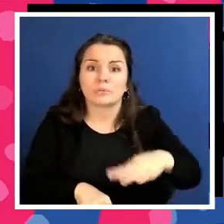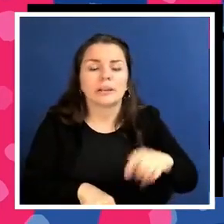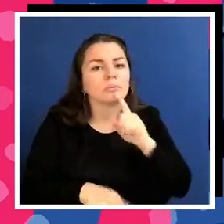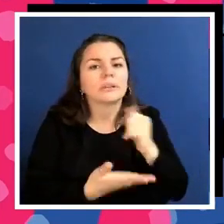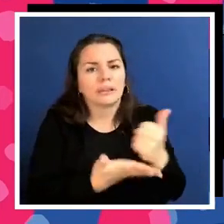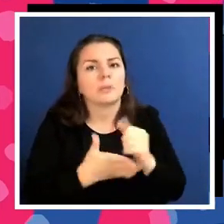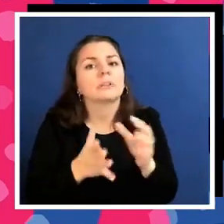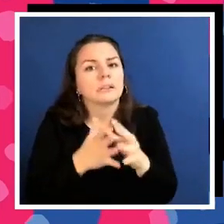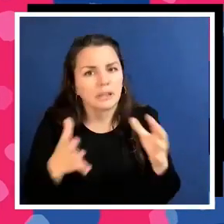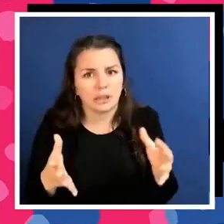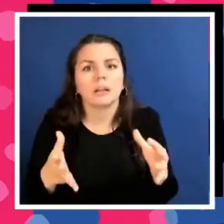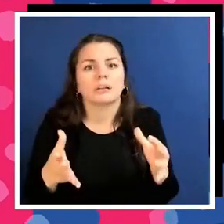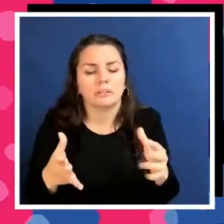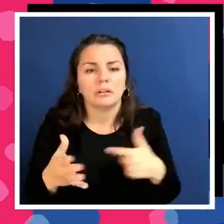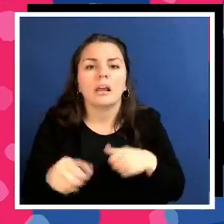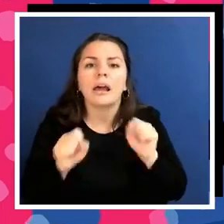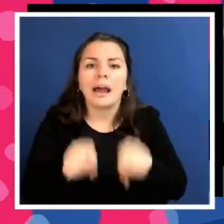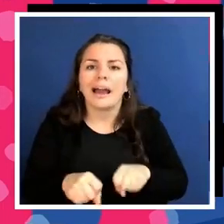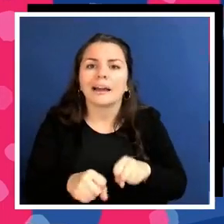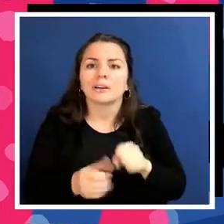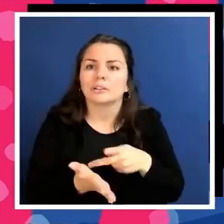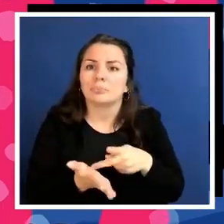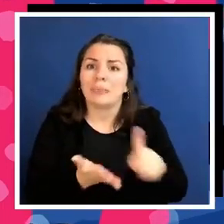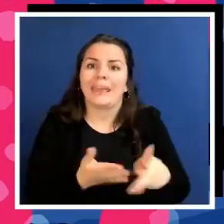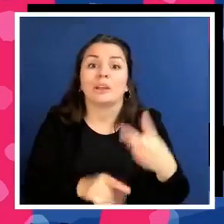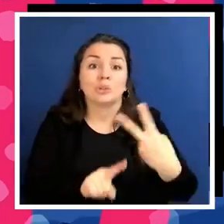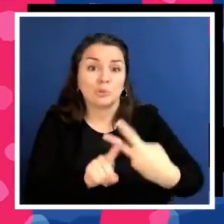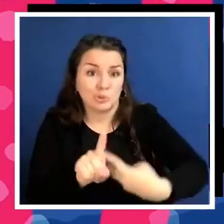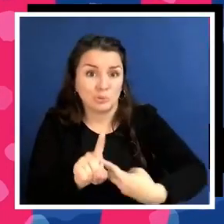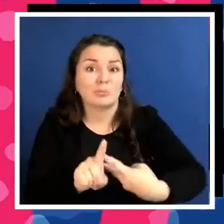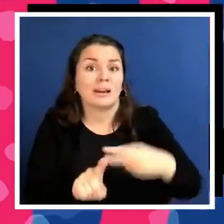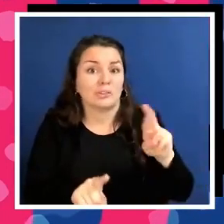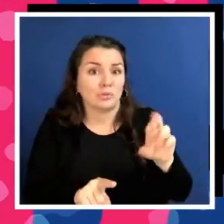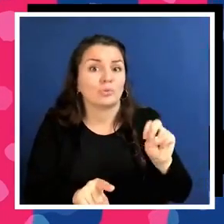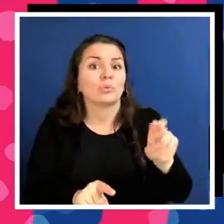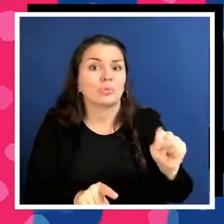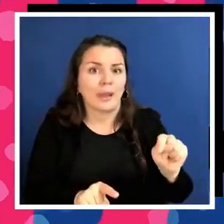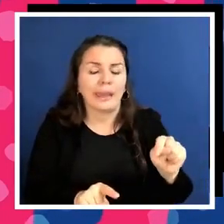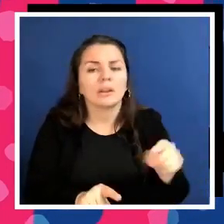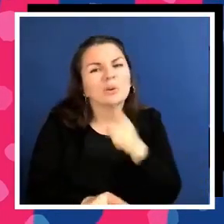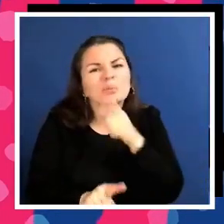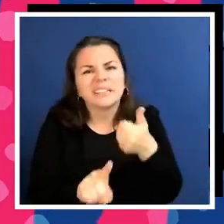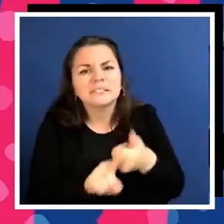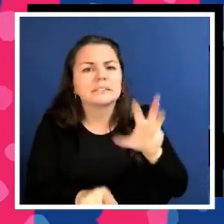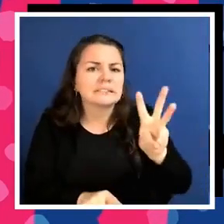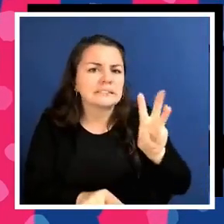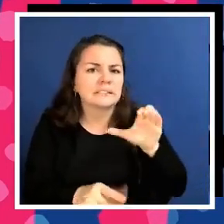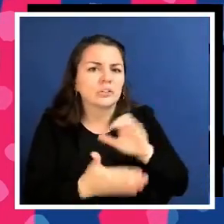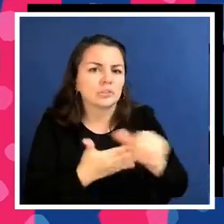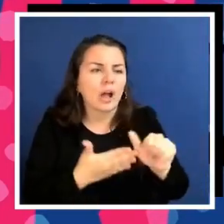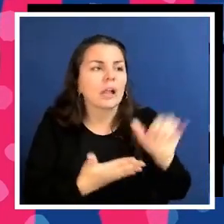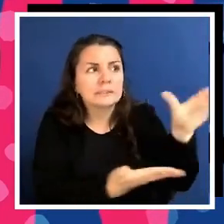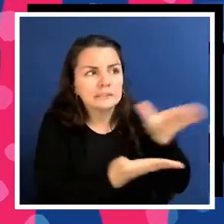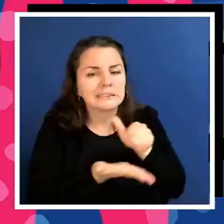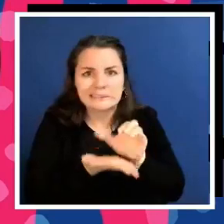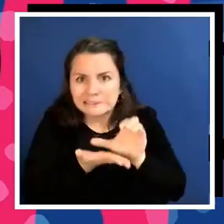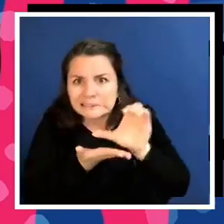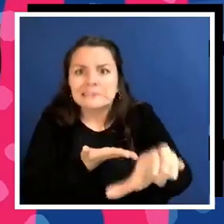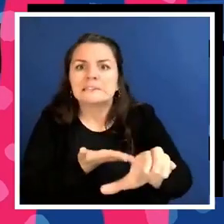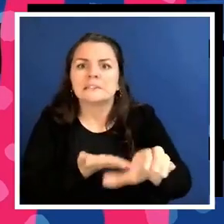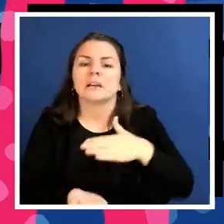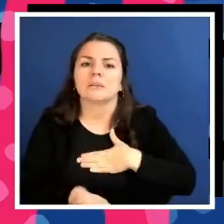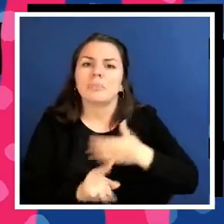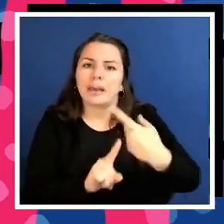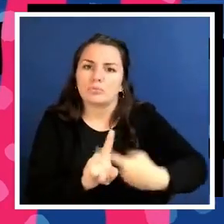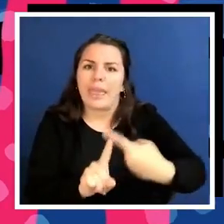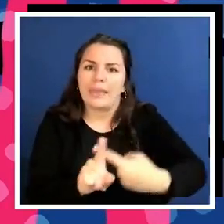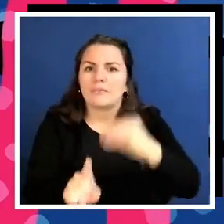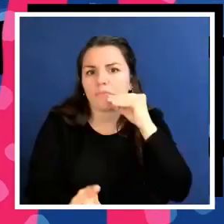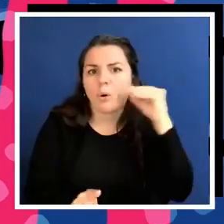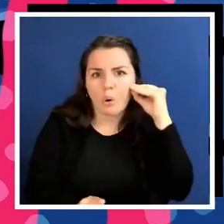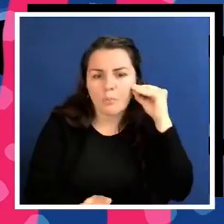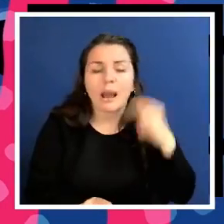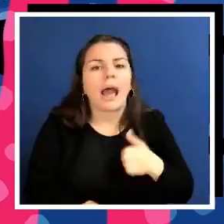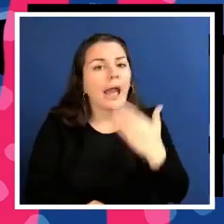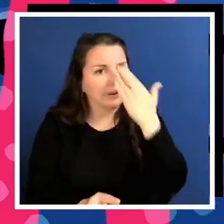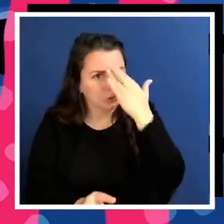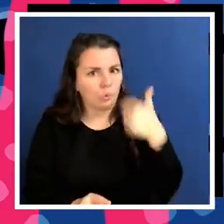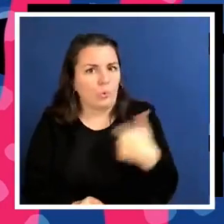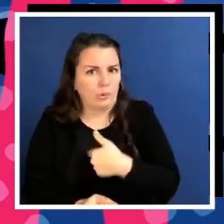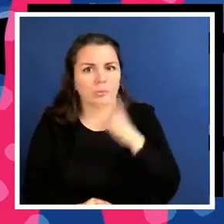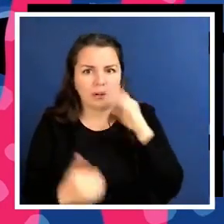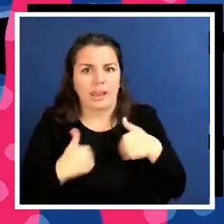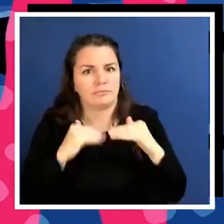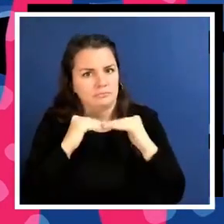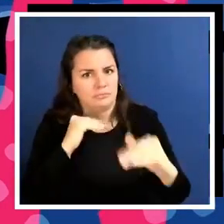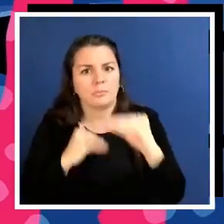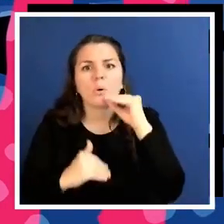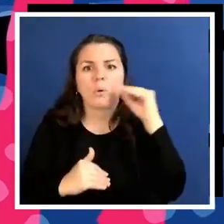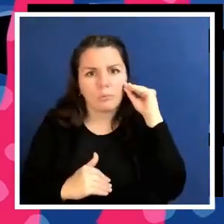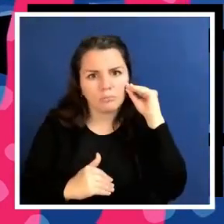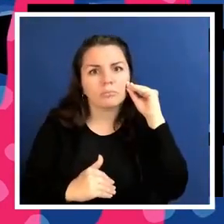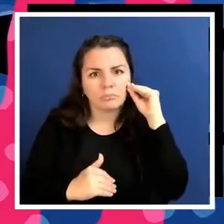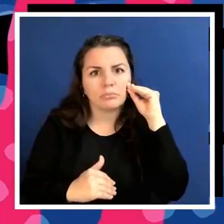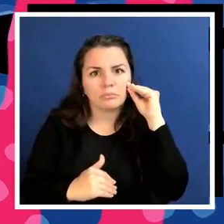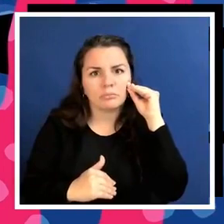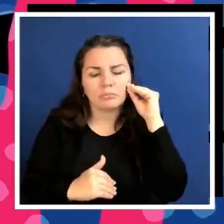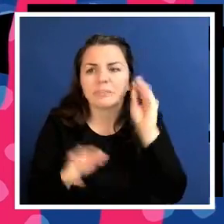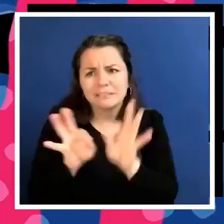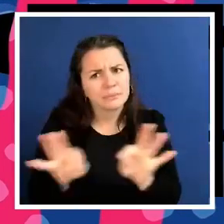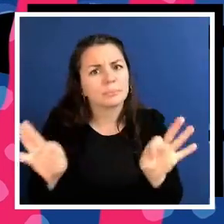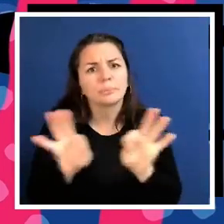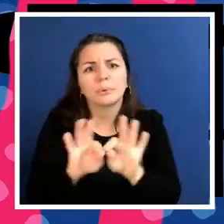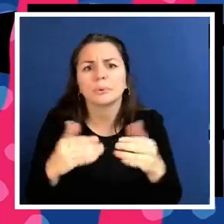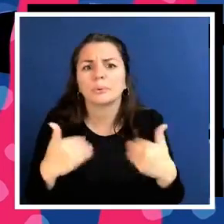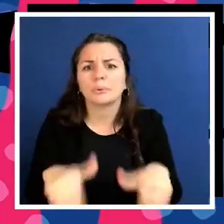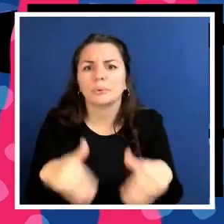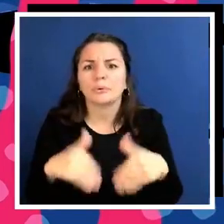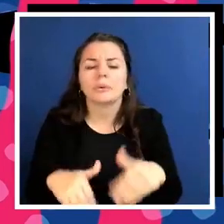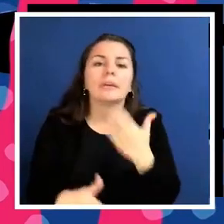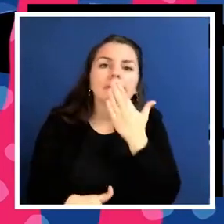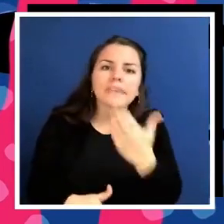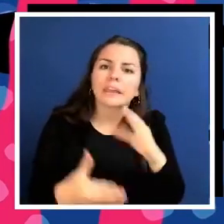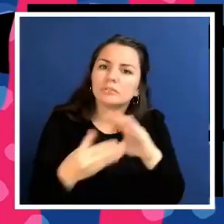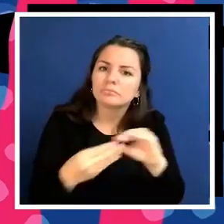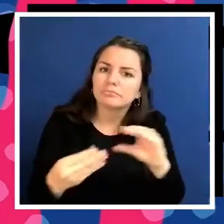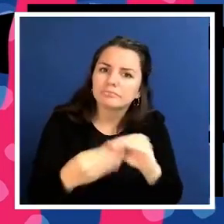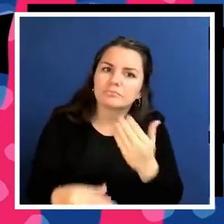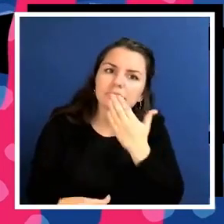OUT OF WORK, THE TAX CREDIT